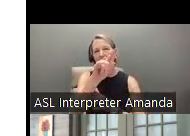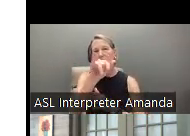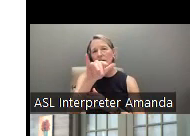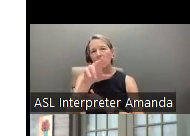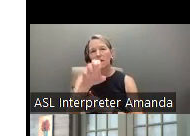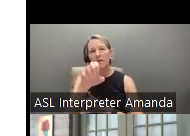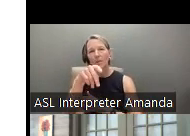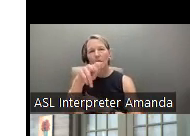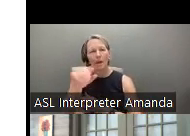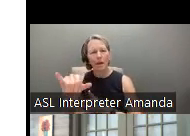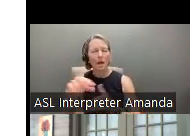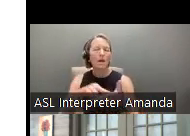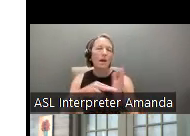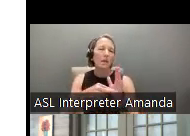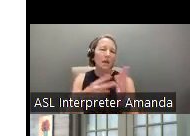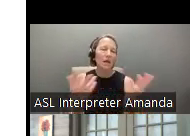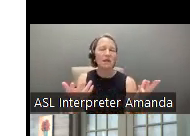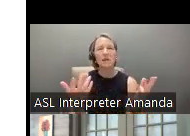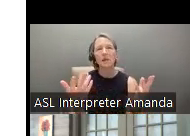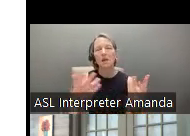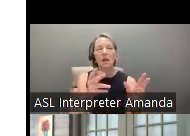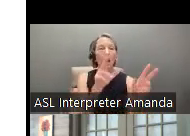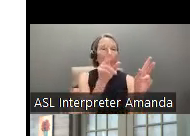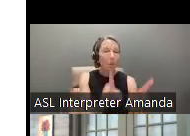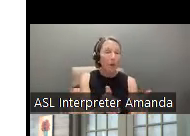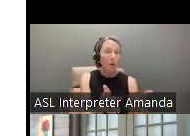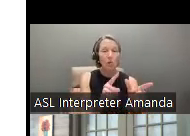um a representative payee can be a individual or an organization